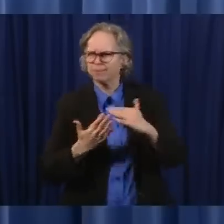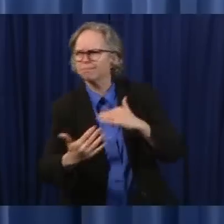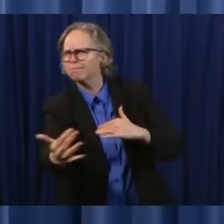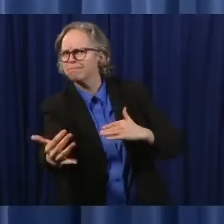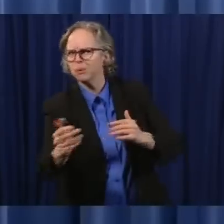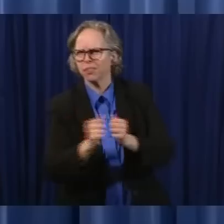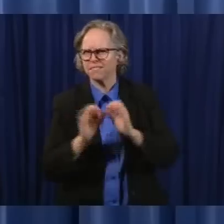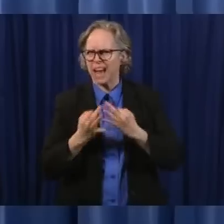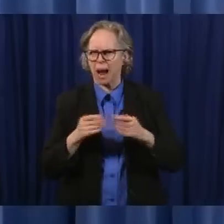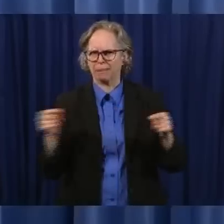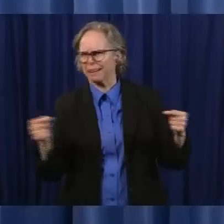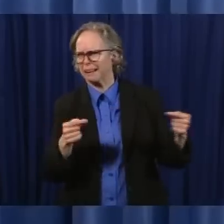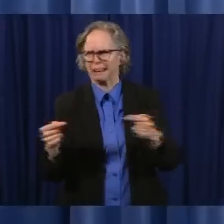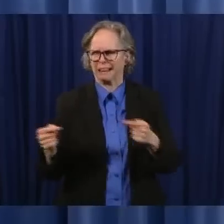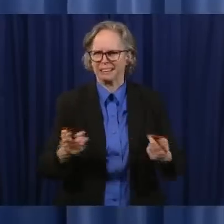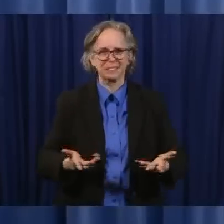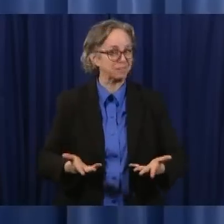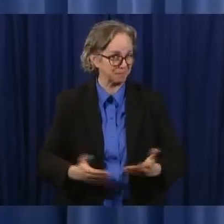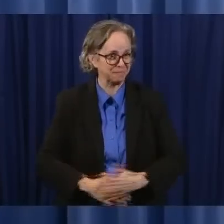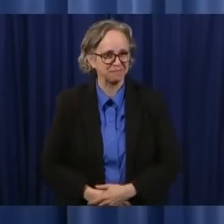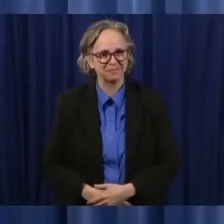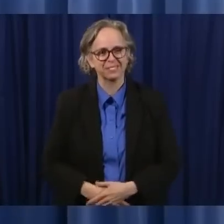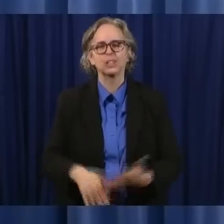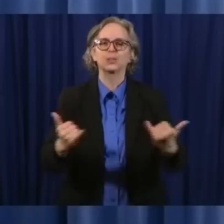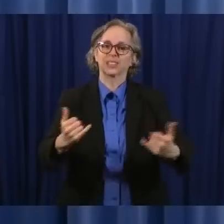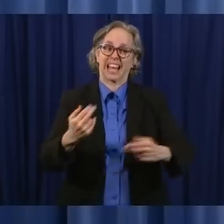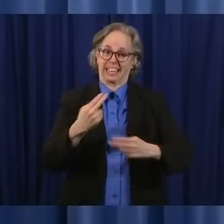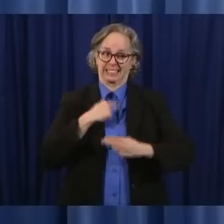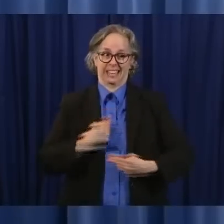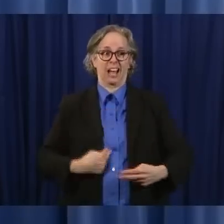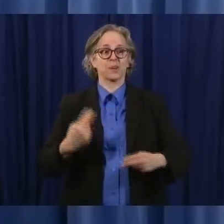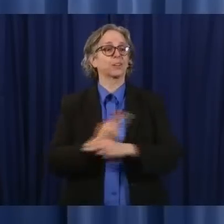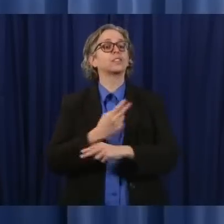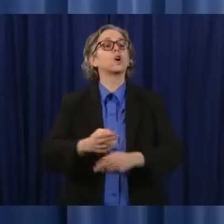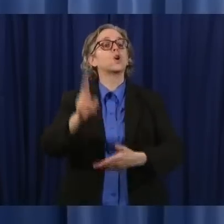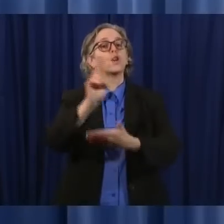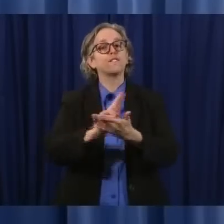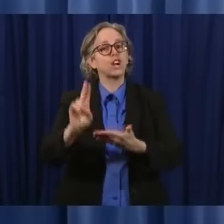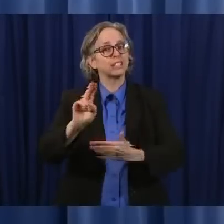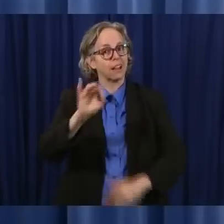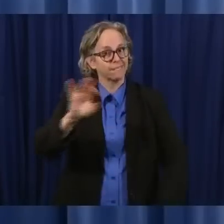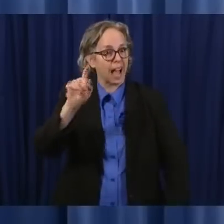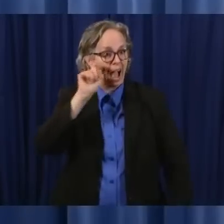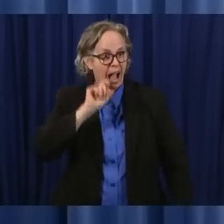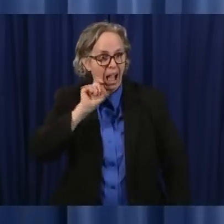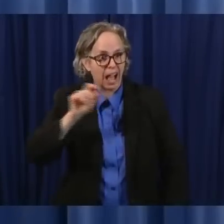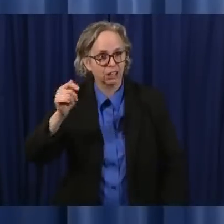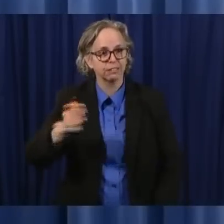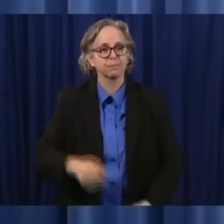SO WE WILL SEE WHERE THE LOYALTIES GO HERE OVER TIME. I'M ALSO WEARING A TYPE OF THE